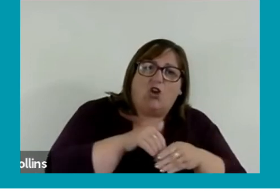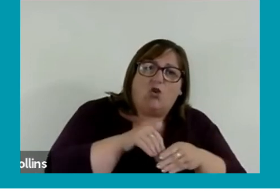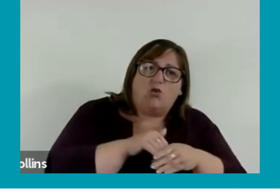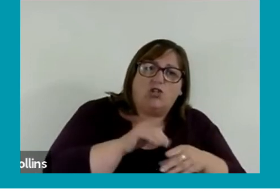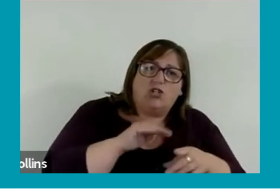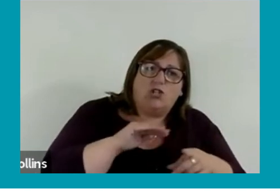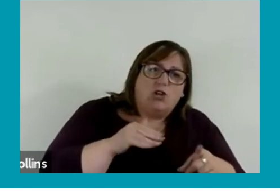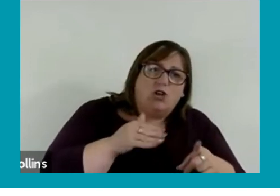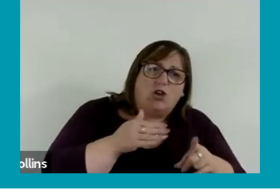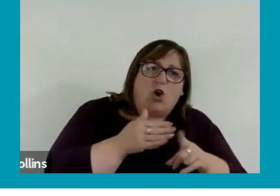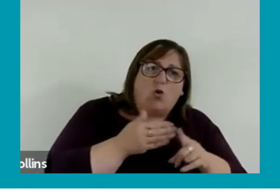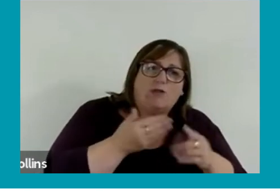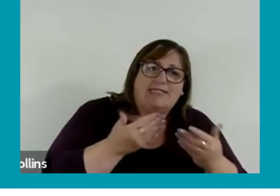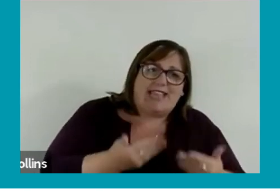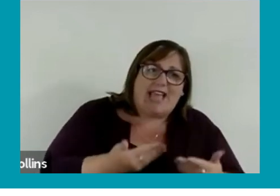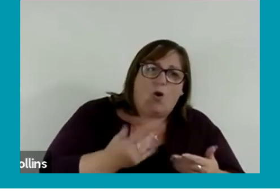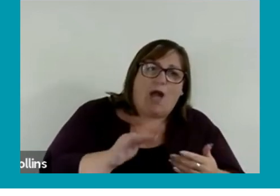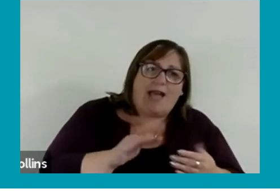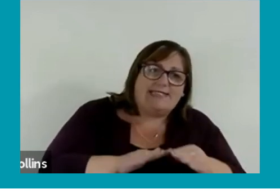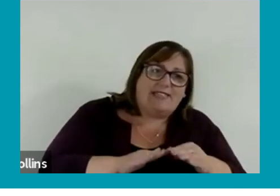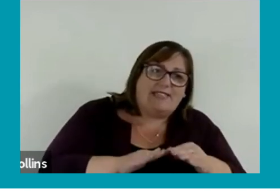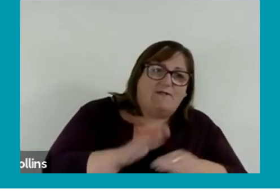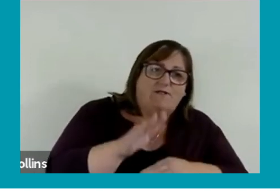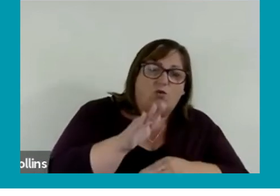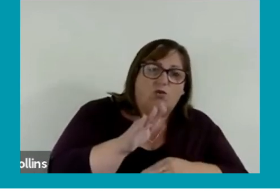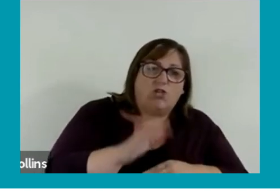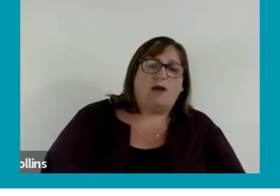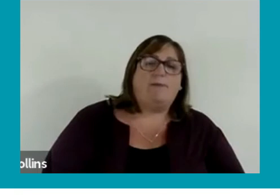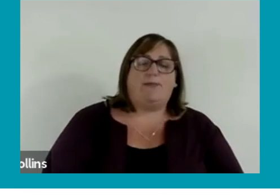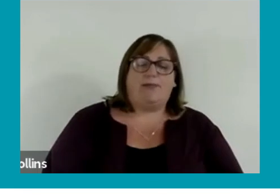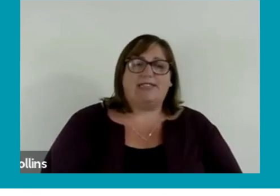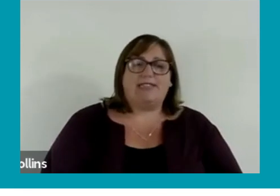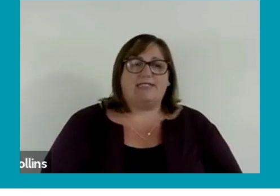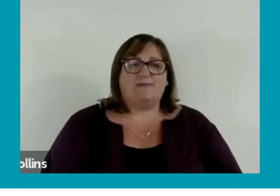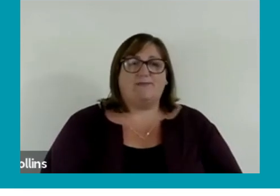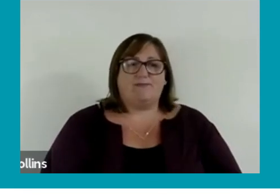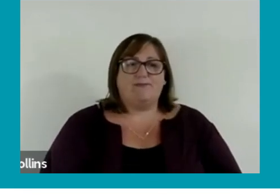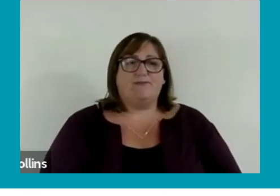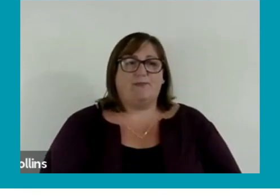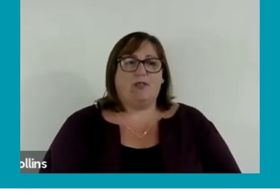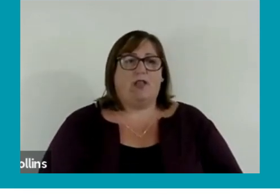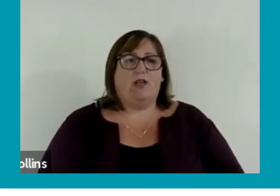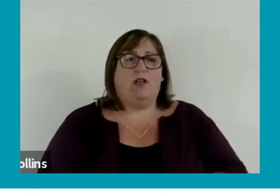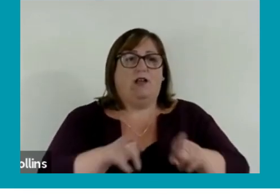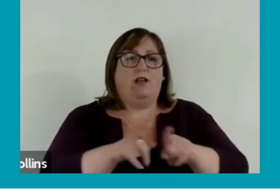uh yes it's a good question so we as i mentioned earlier we've got a new diversity and inclusion